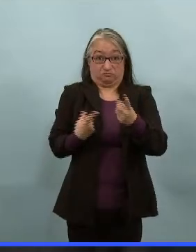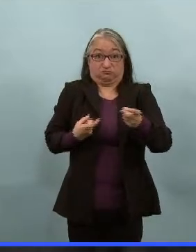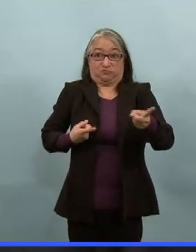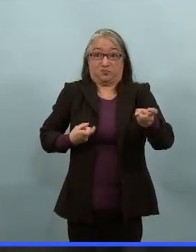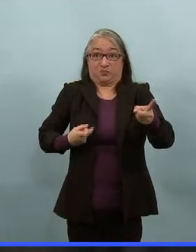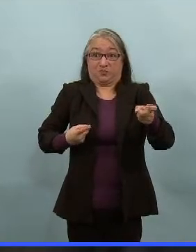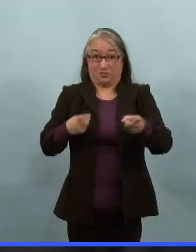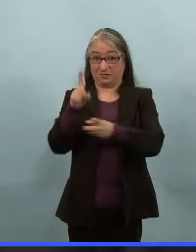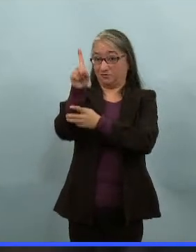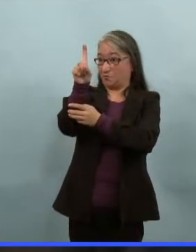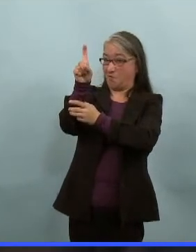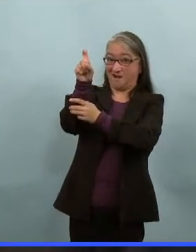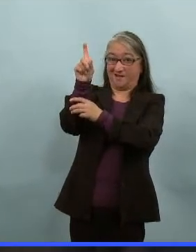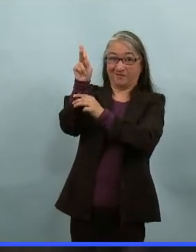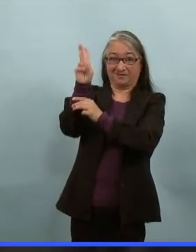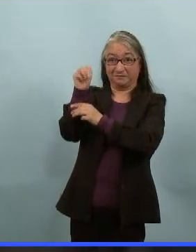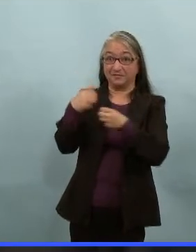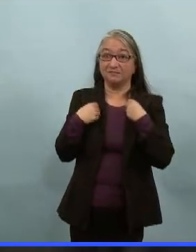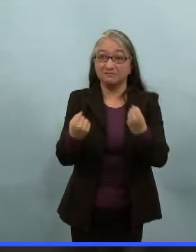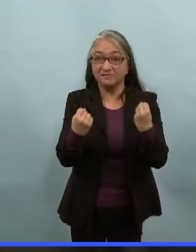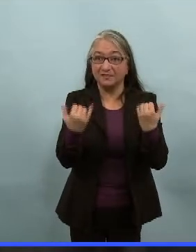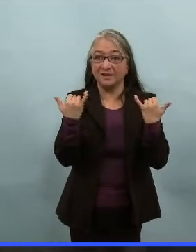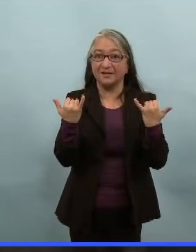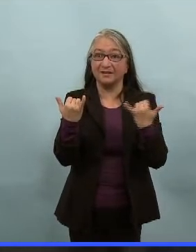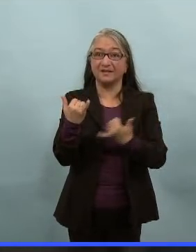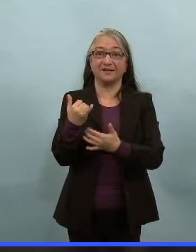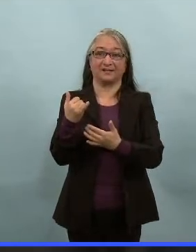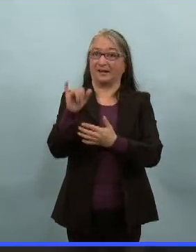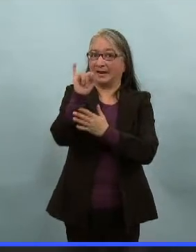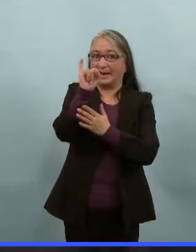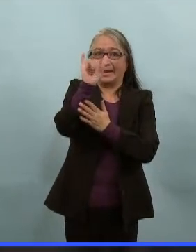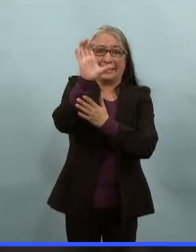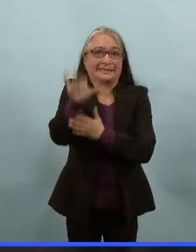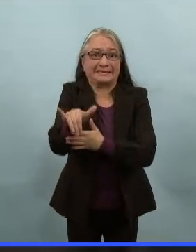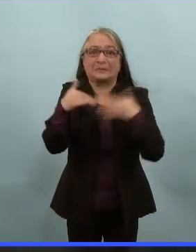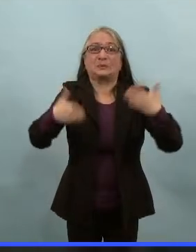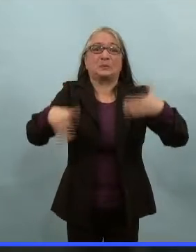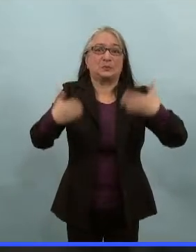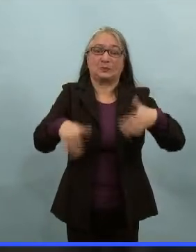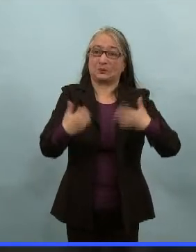you to do x y and z or you know let's cut what we are doing individually down